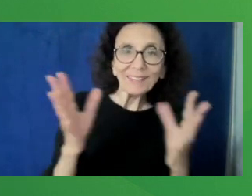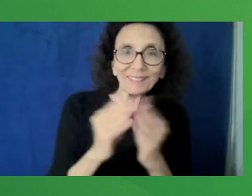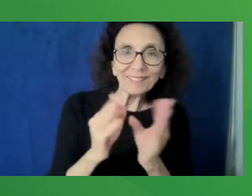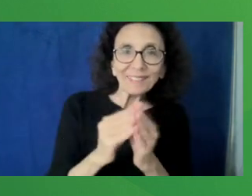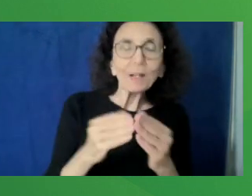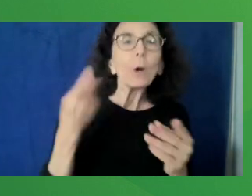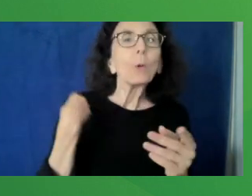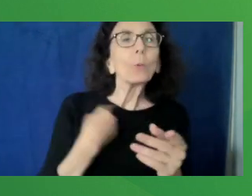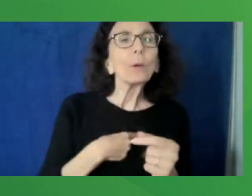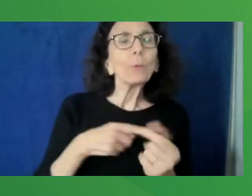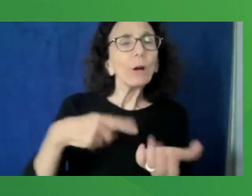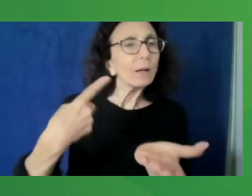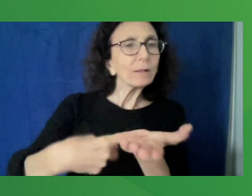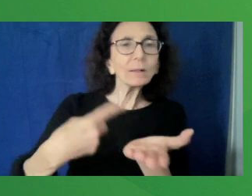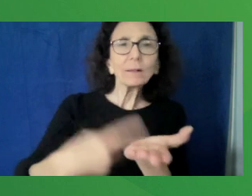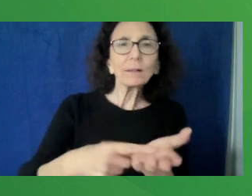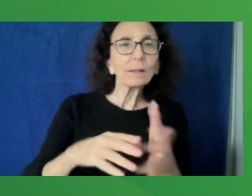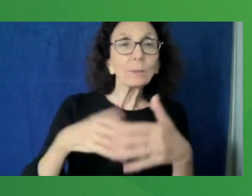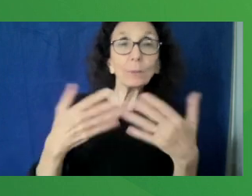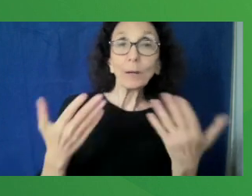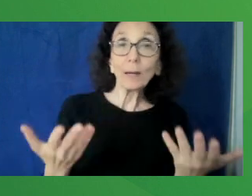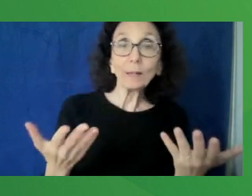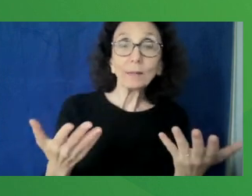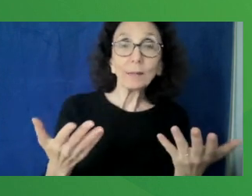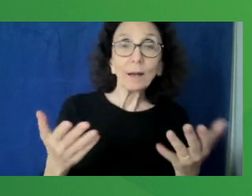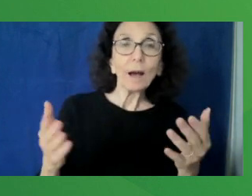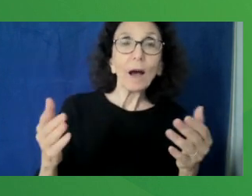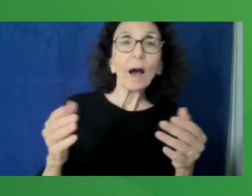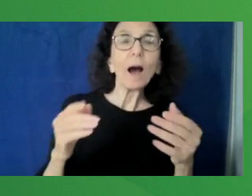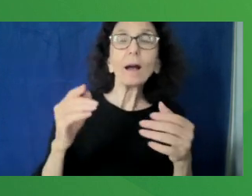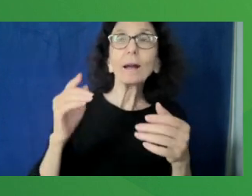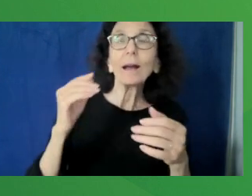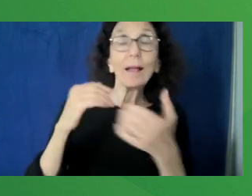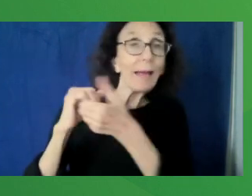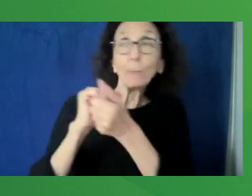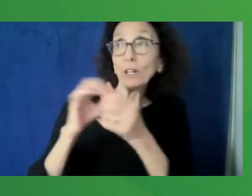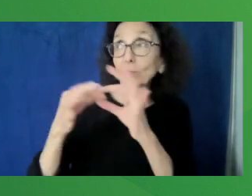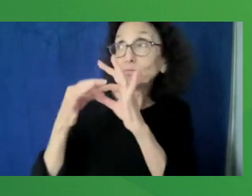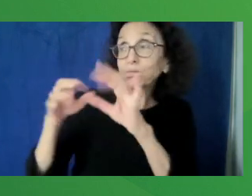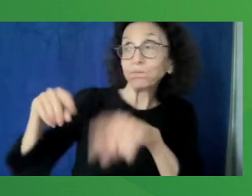be talking about a year-long collaboration that the four of us have been working on,